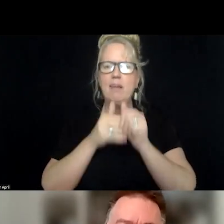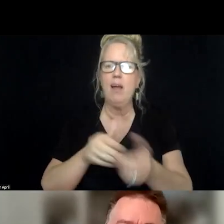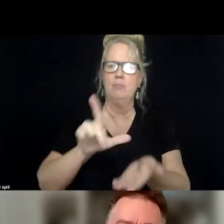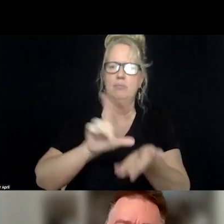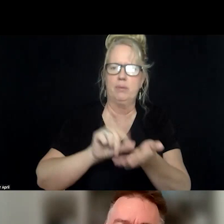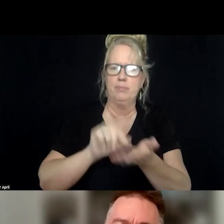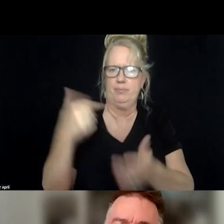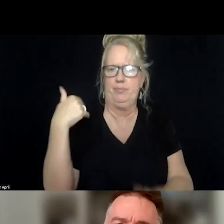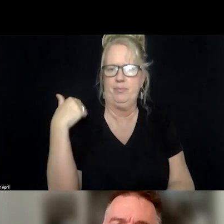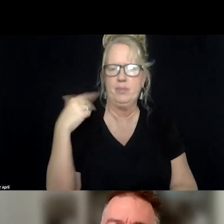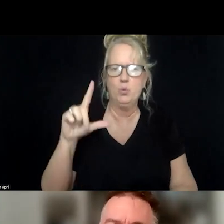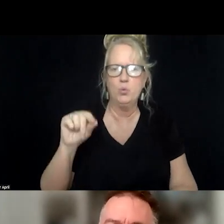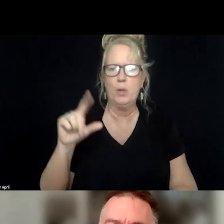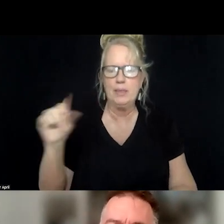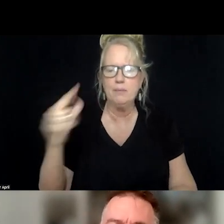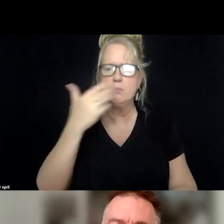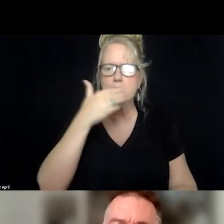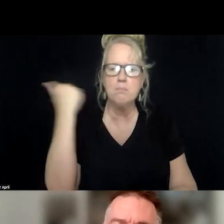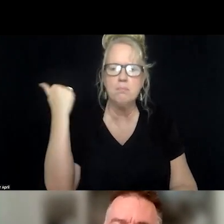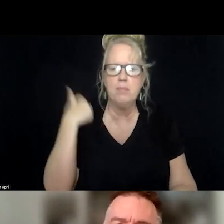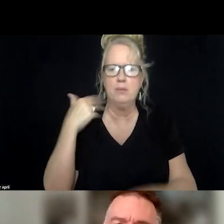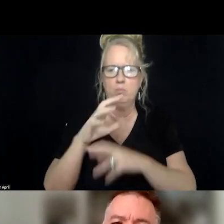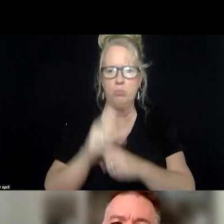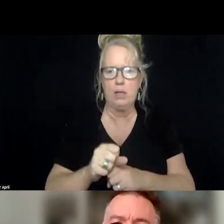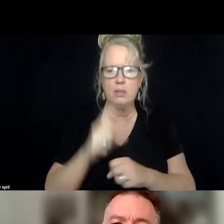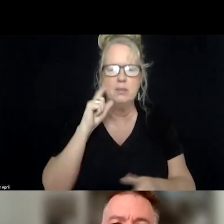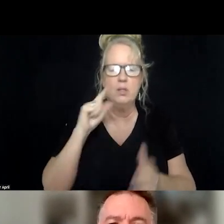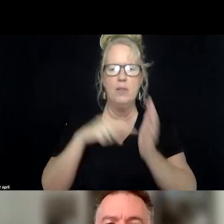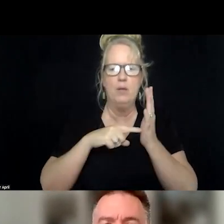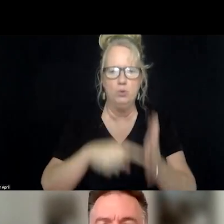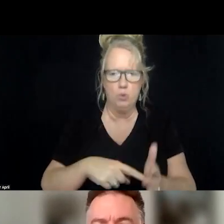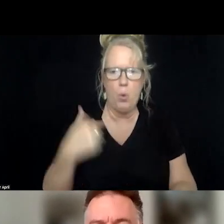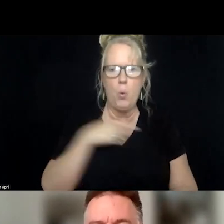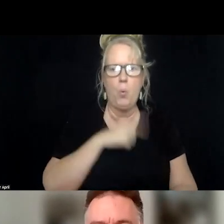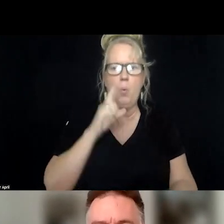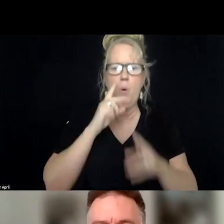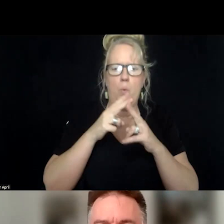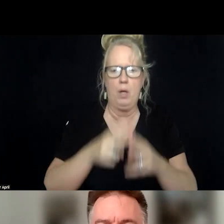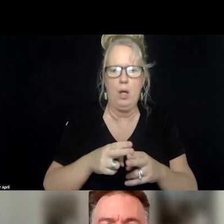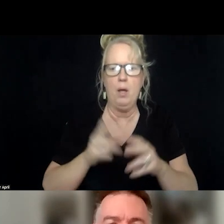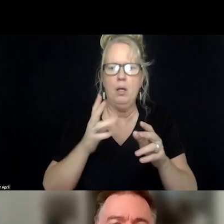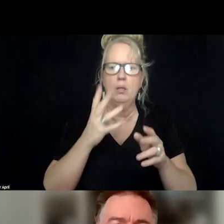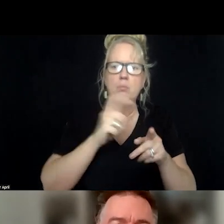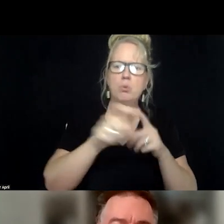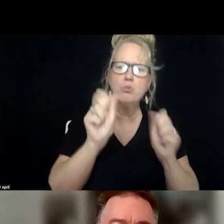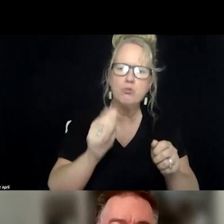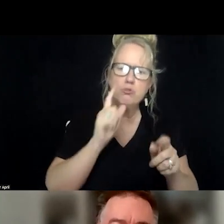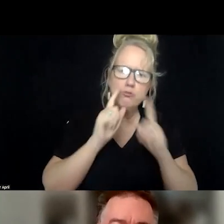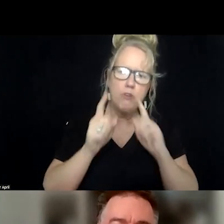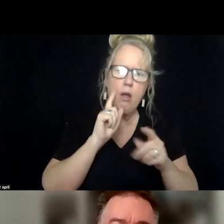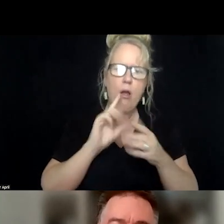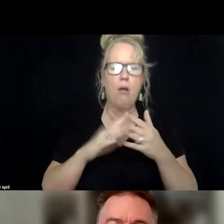THIS IS SOMEONE TO TALK TO, SOMEONE TO COME TO YOU AND A SAFE